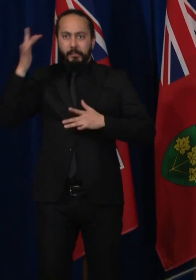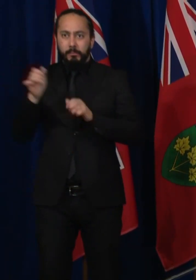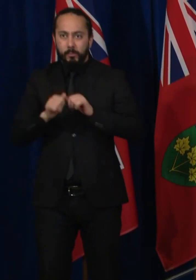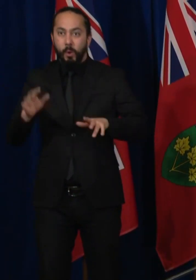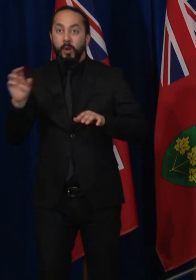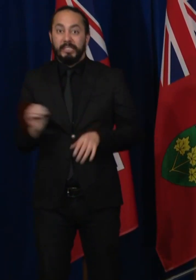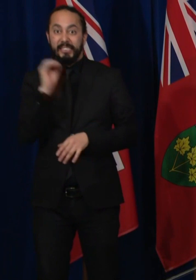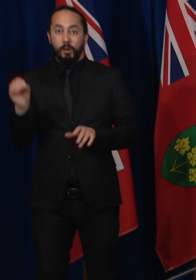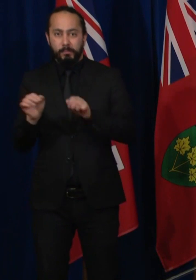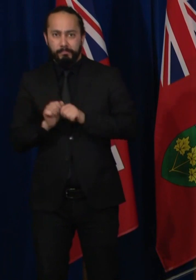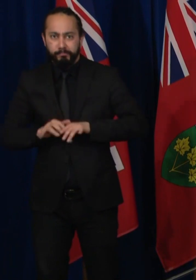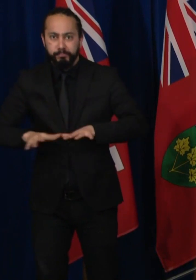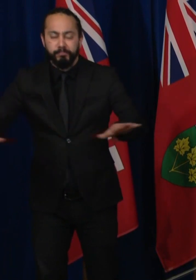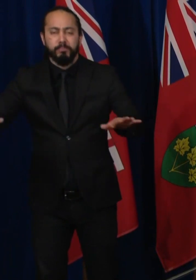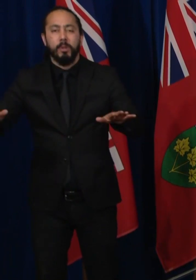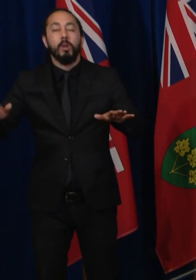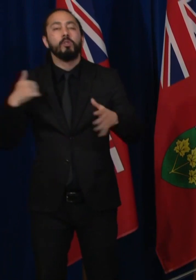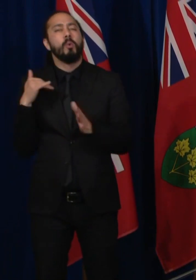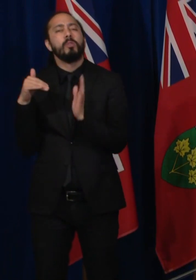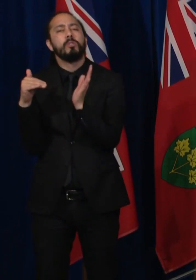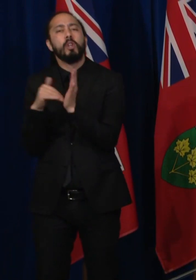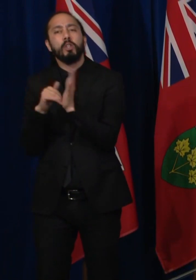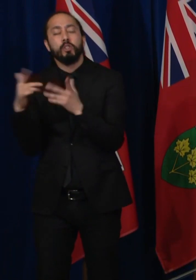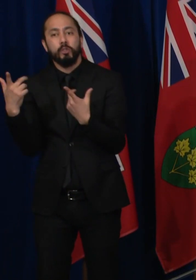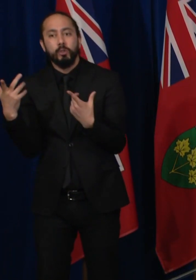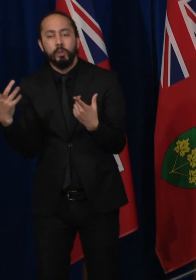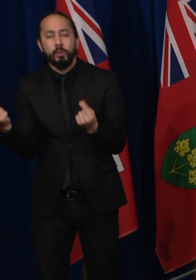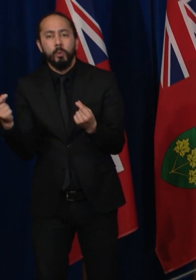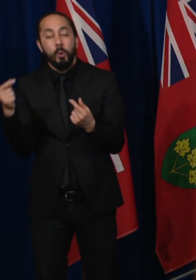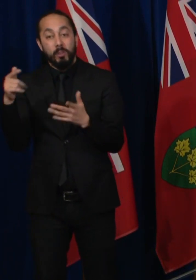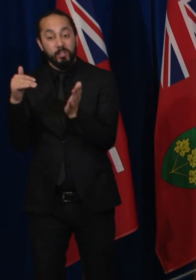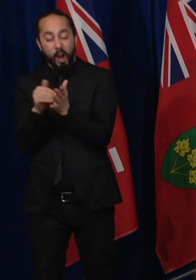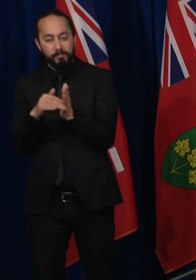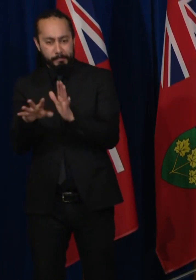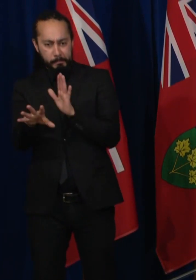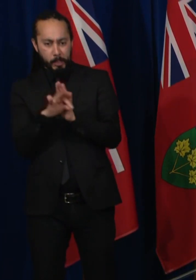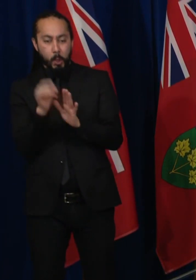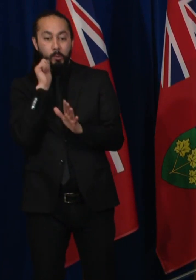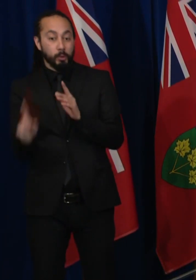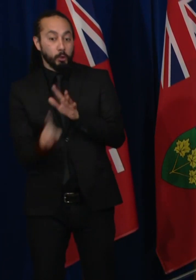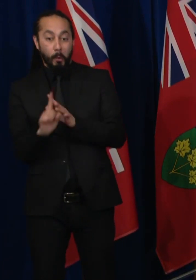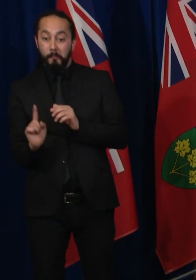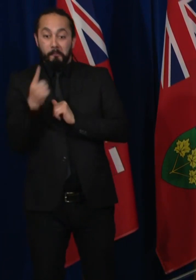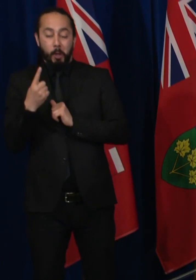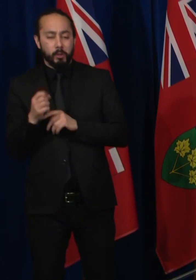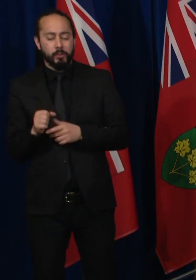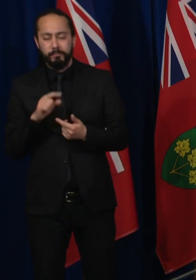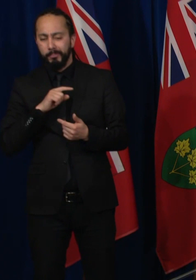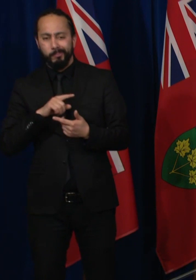Should ventilators be administered on a first-come, first-served basis, on the severity of the case or on demographics?